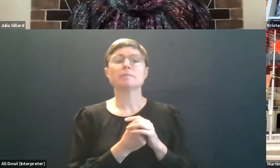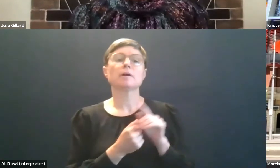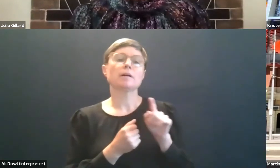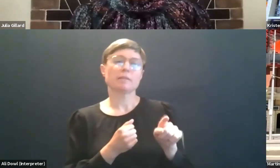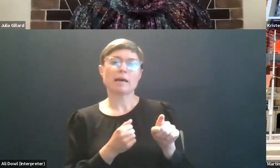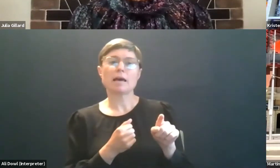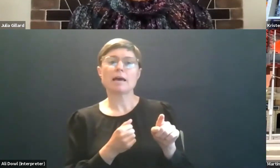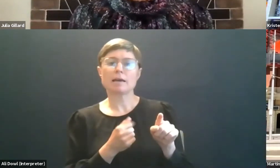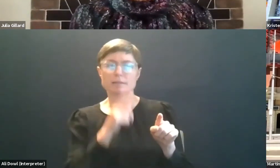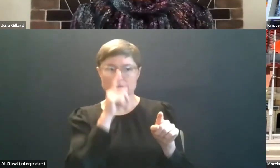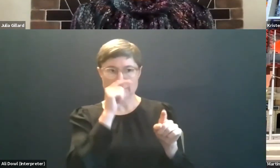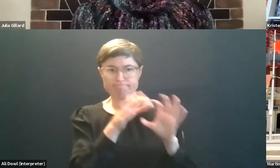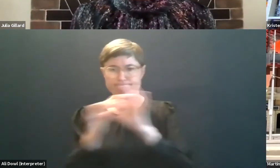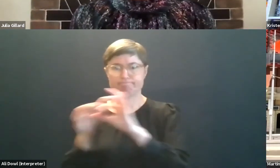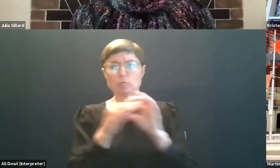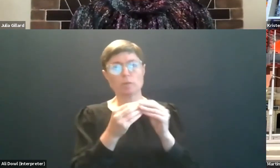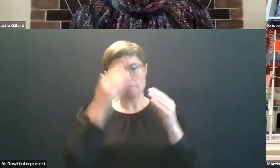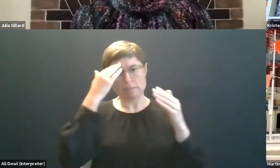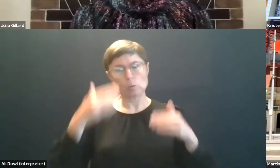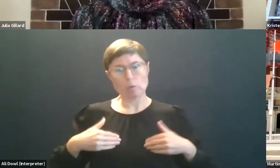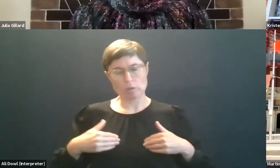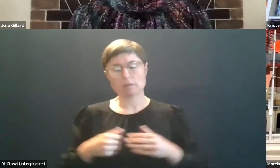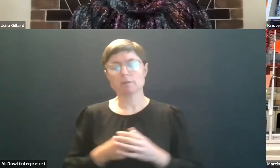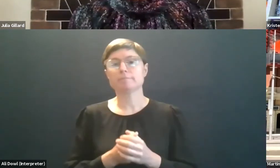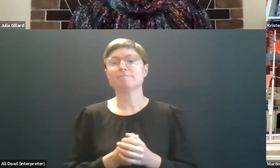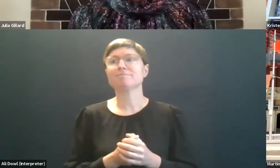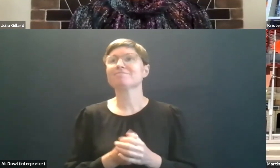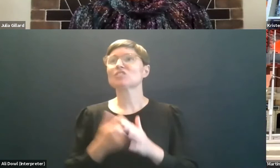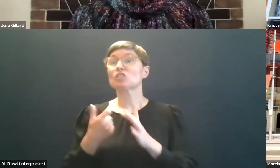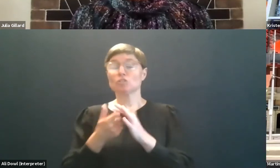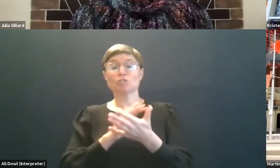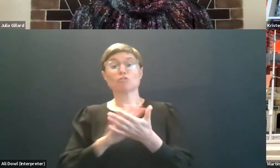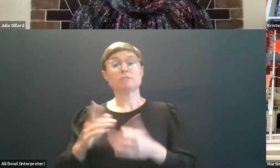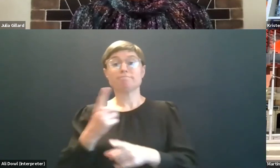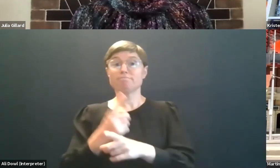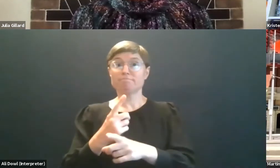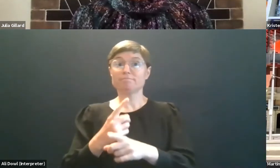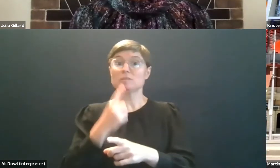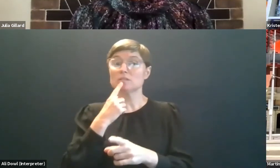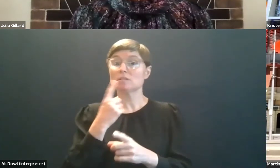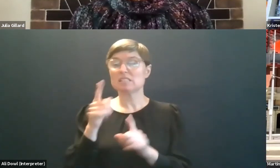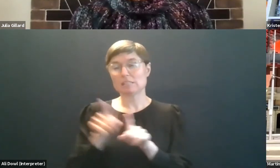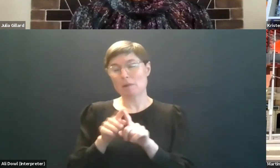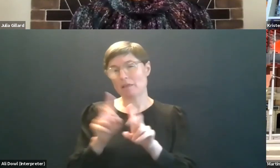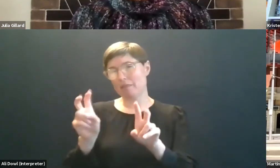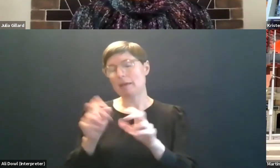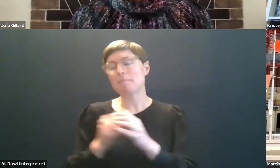for mental health. Continuing on that theme, one of the messages of 2020 which started